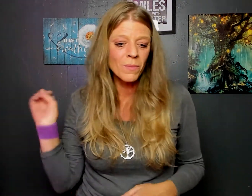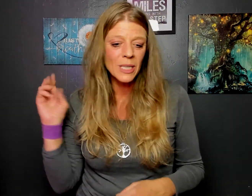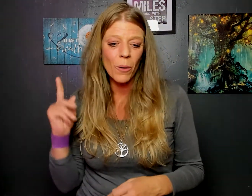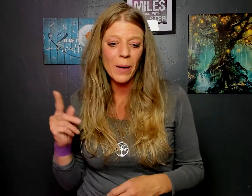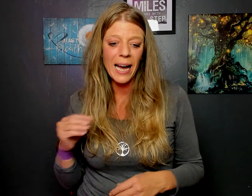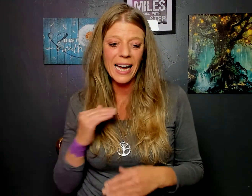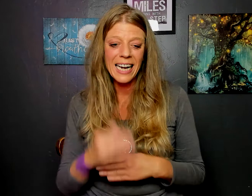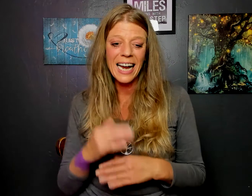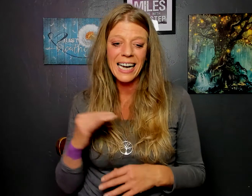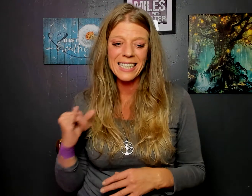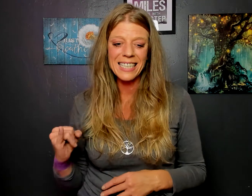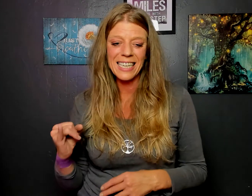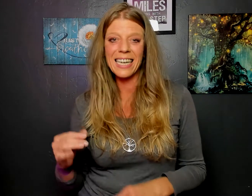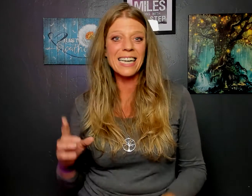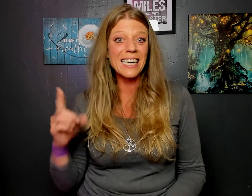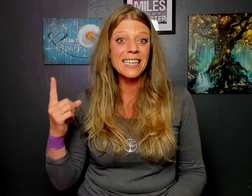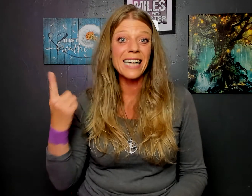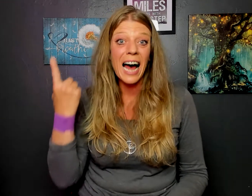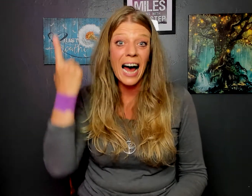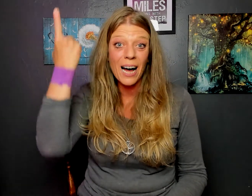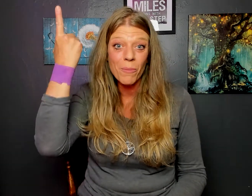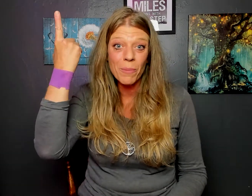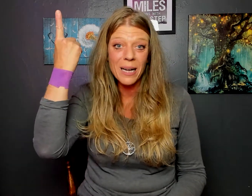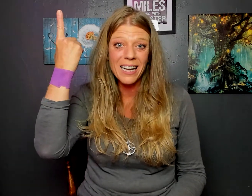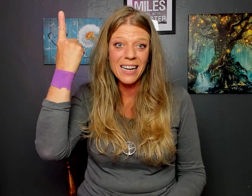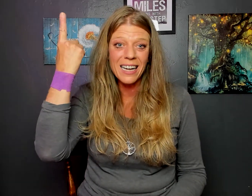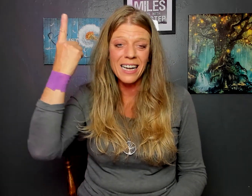Ok, next is UP.